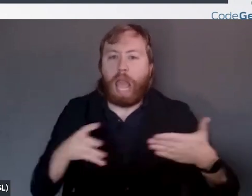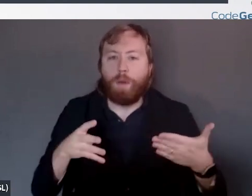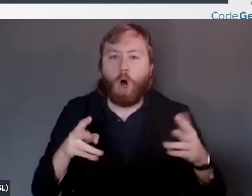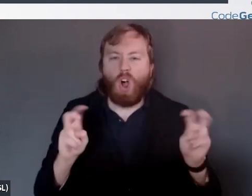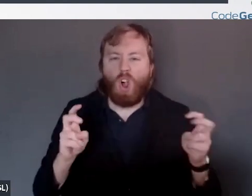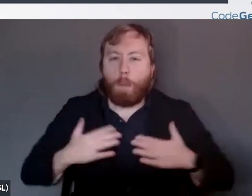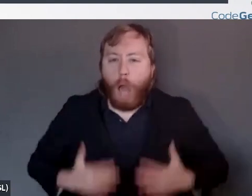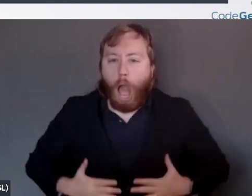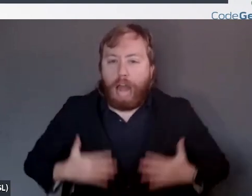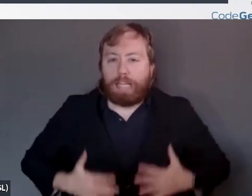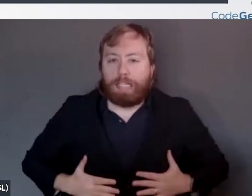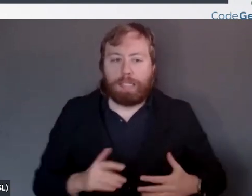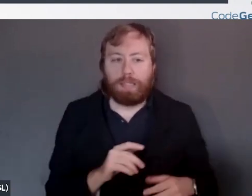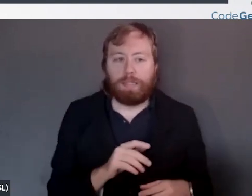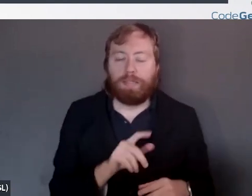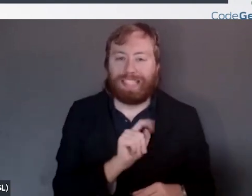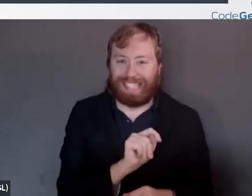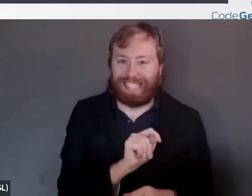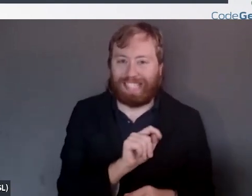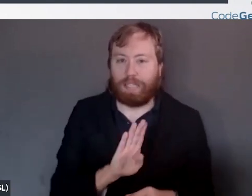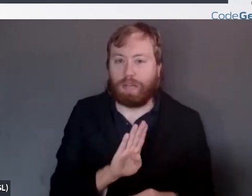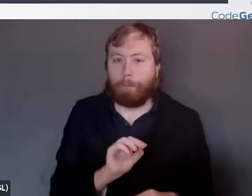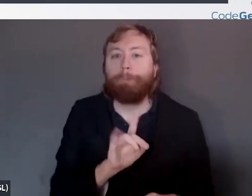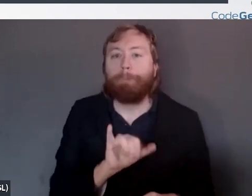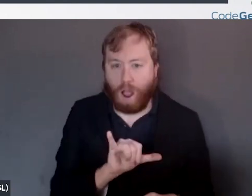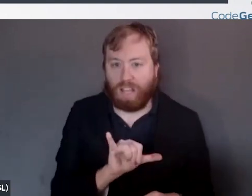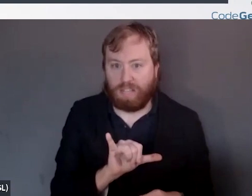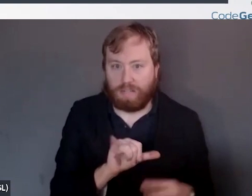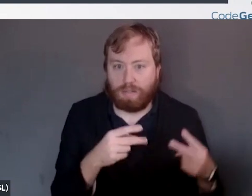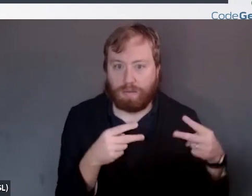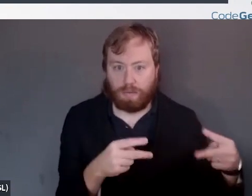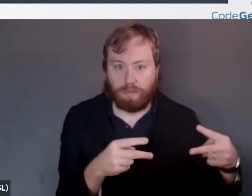and that's indicated by a tag T body in angled brackets.